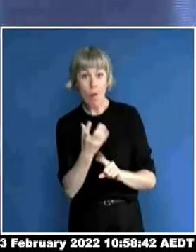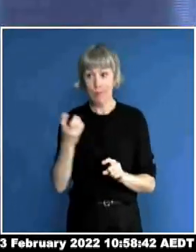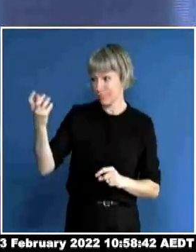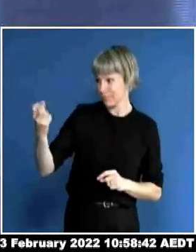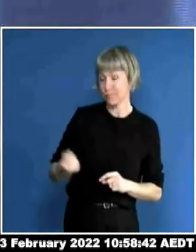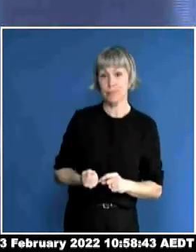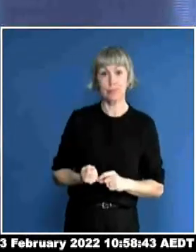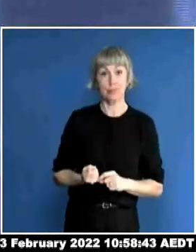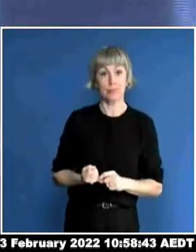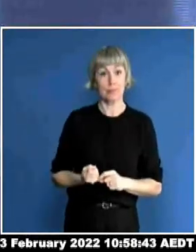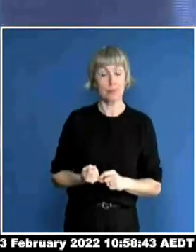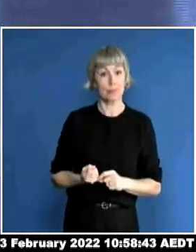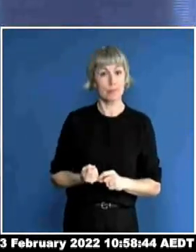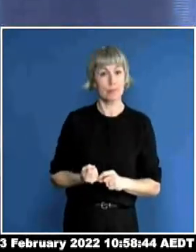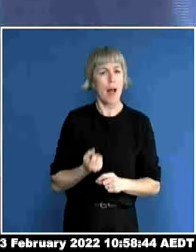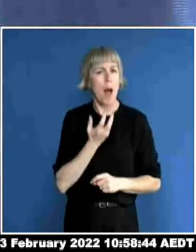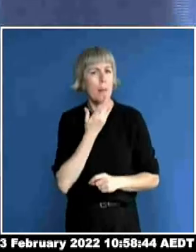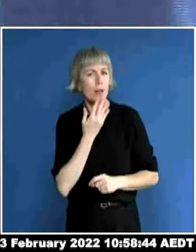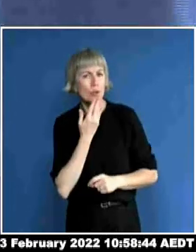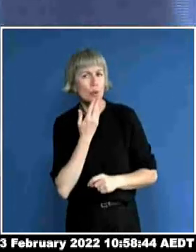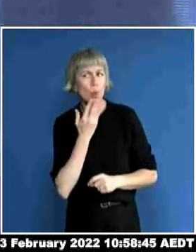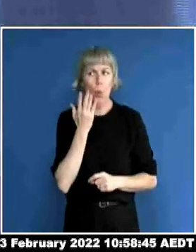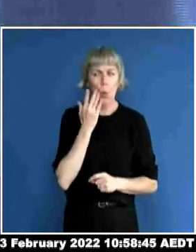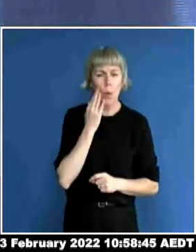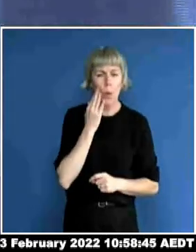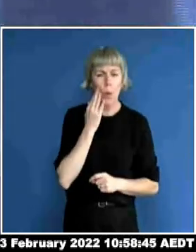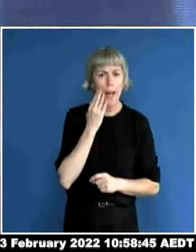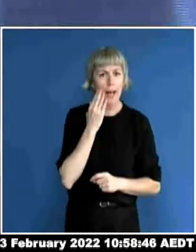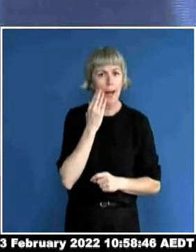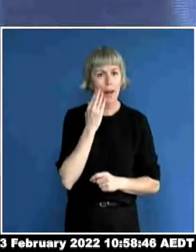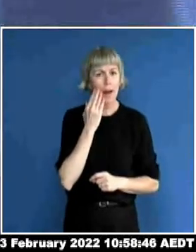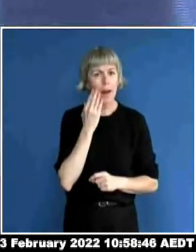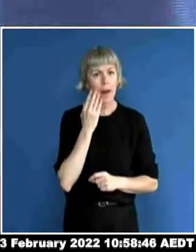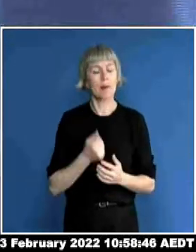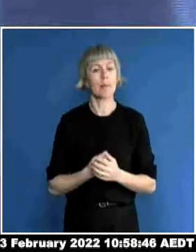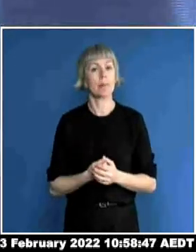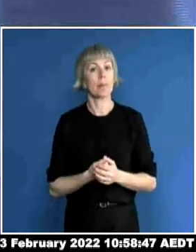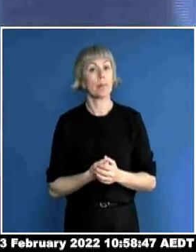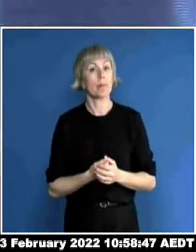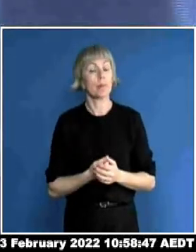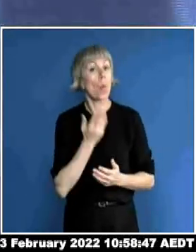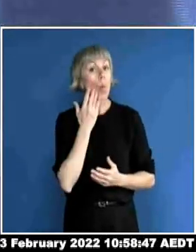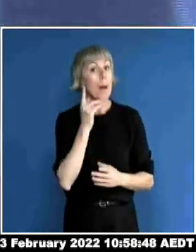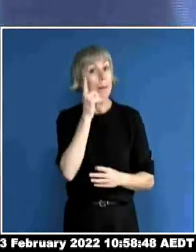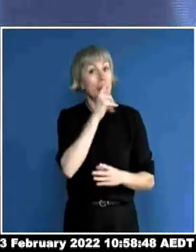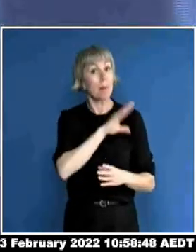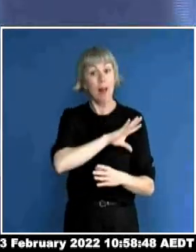enrolment in the BusyBeans program, when and in what circumstances the participants left